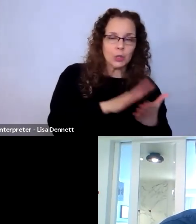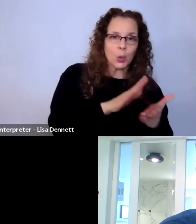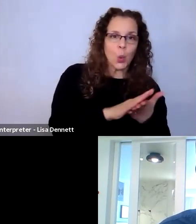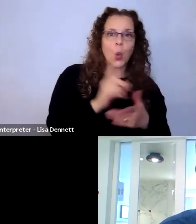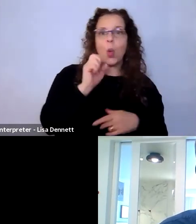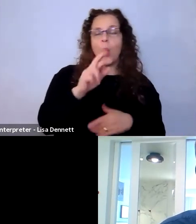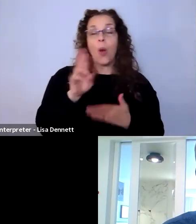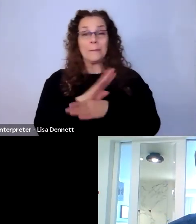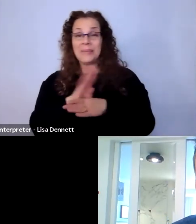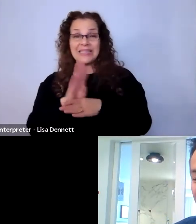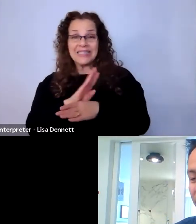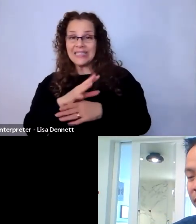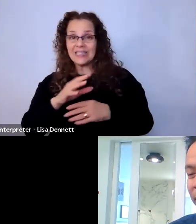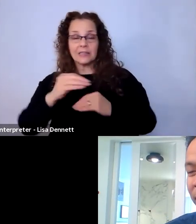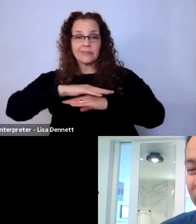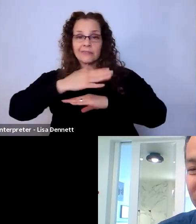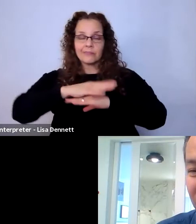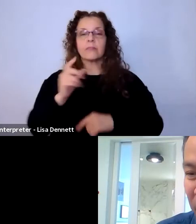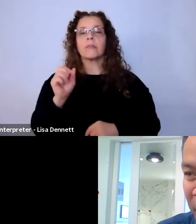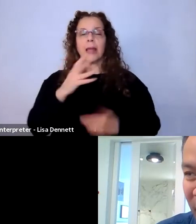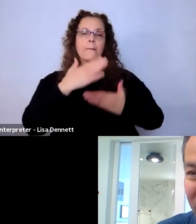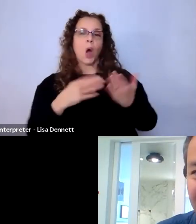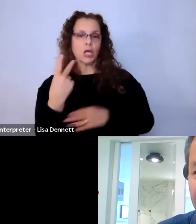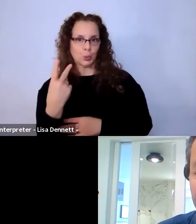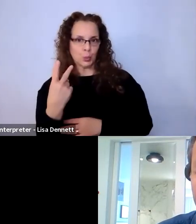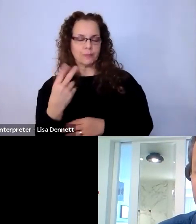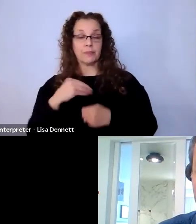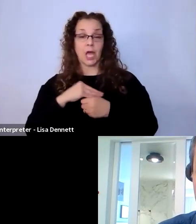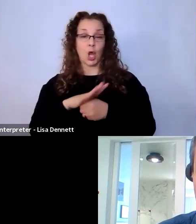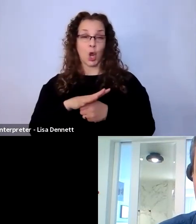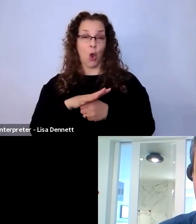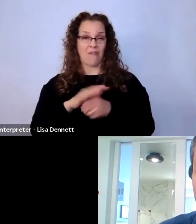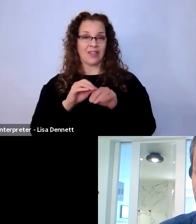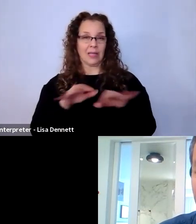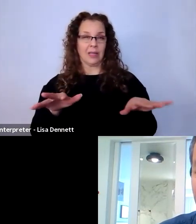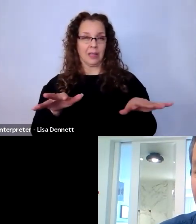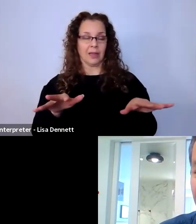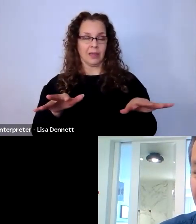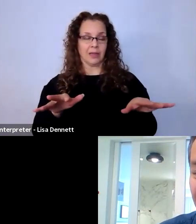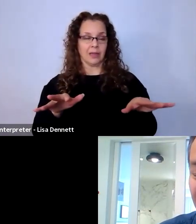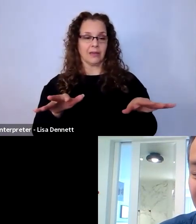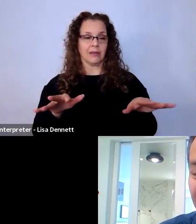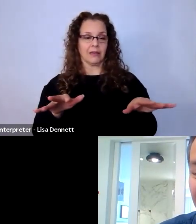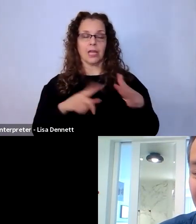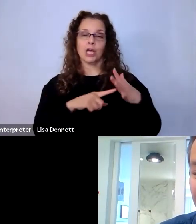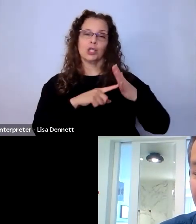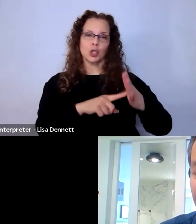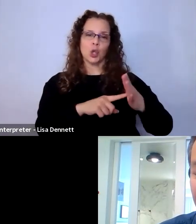Joe Devon: right answer, and he has a party which is the coven 19 pandemic has definitely raised the need for digital accessibility question mark.